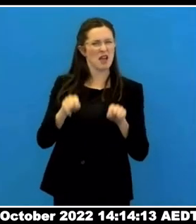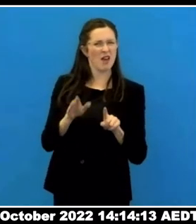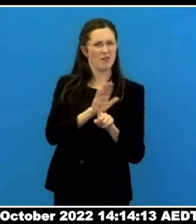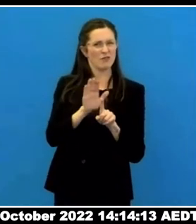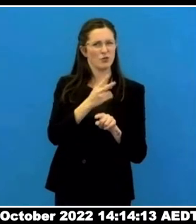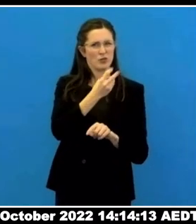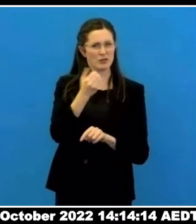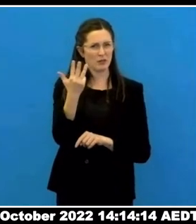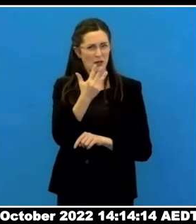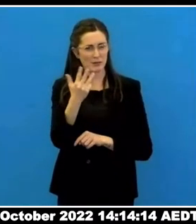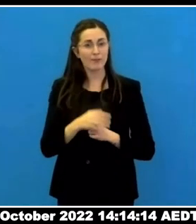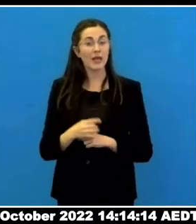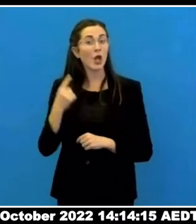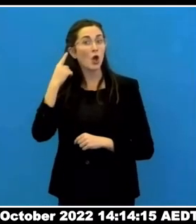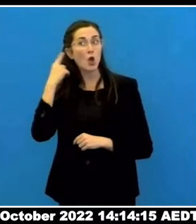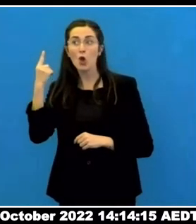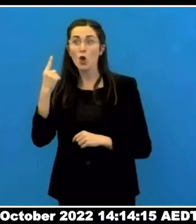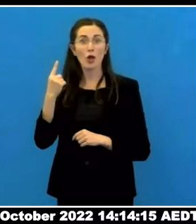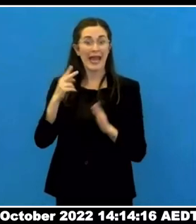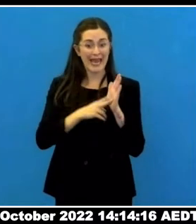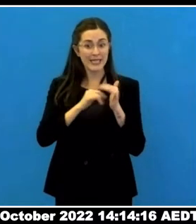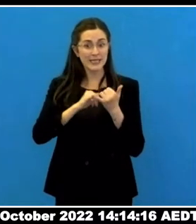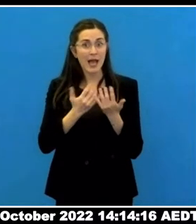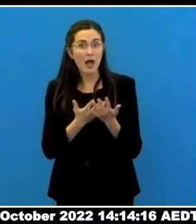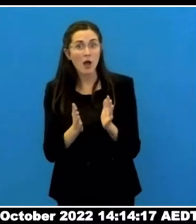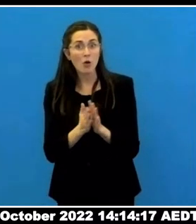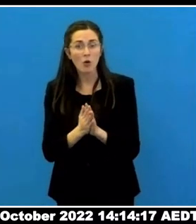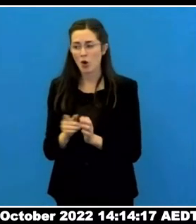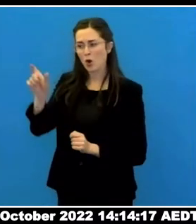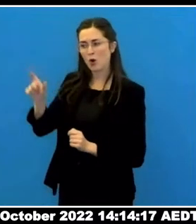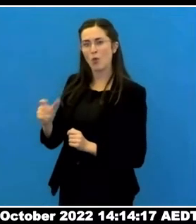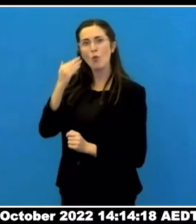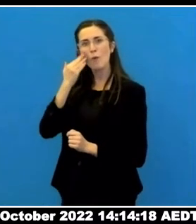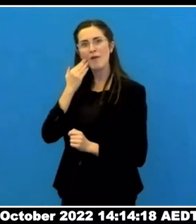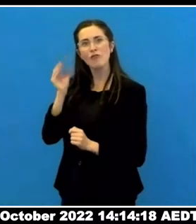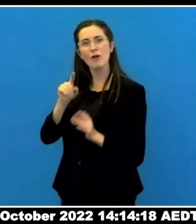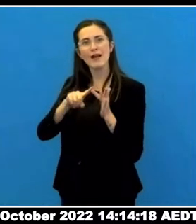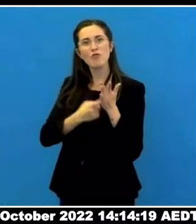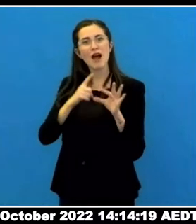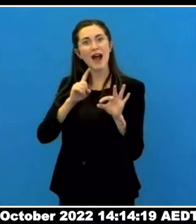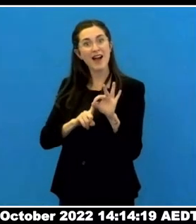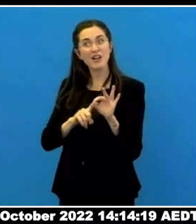I first heard about the NDIS through an Iraqi woman who sent me a message.